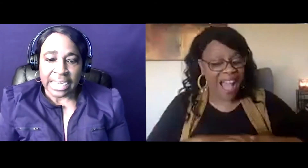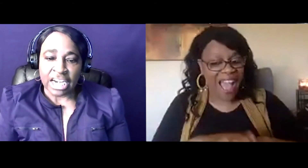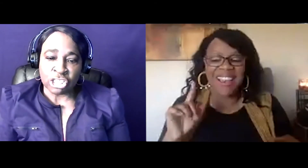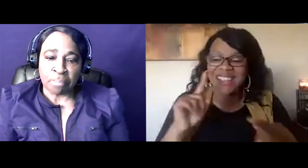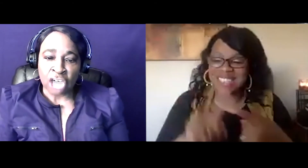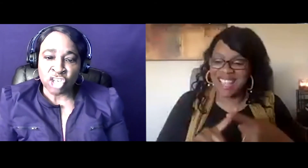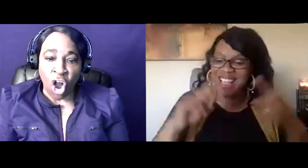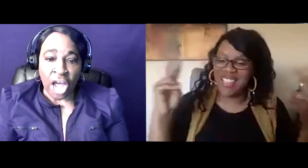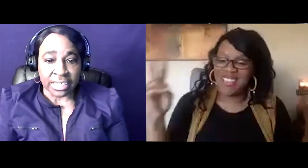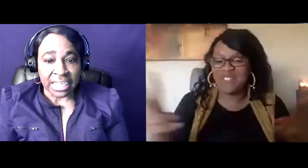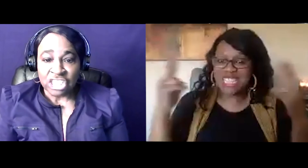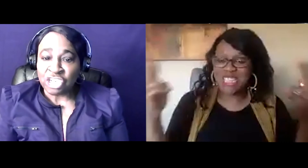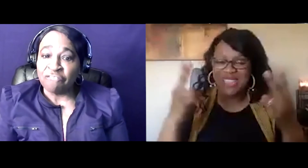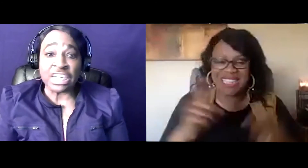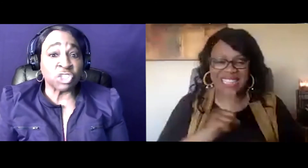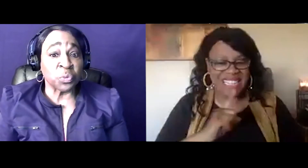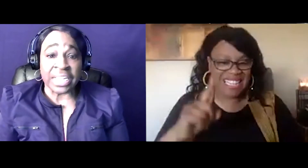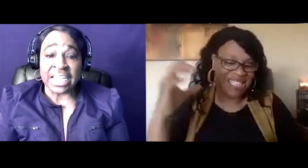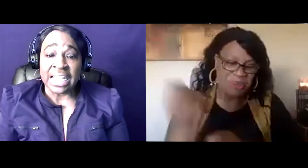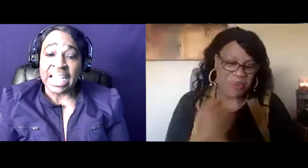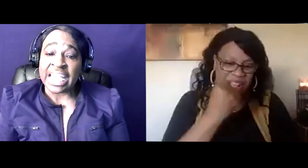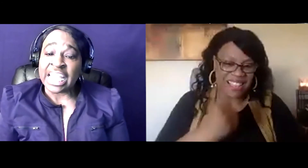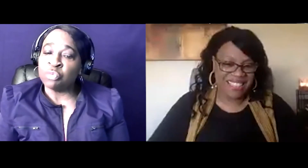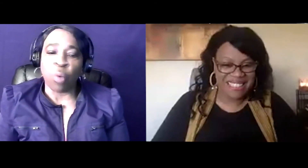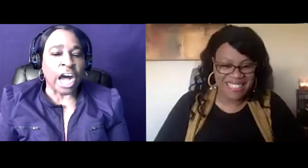Let us march on till victory is won.